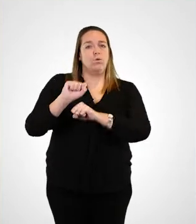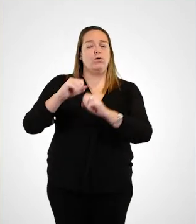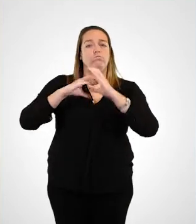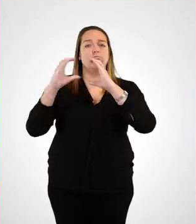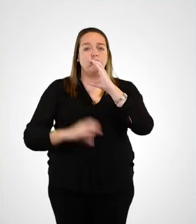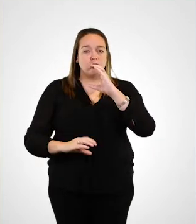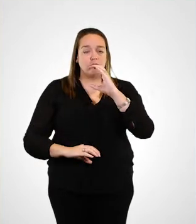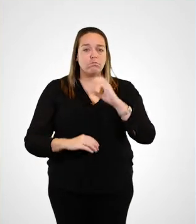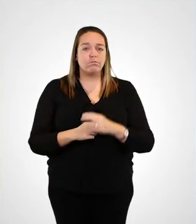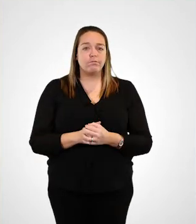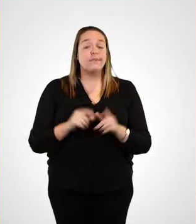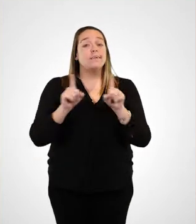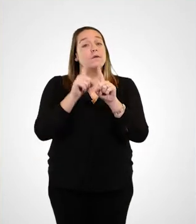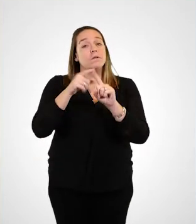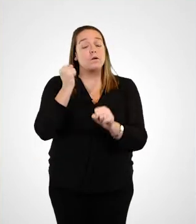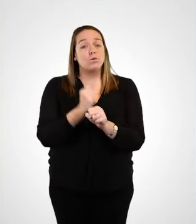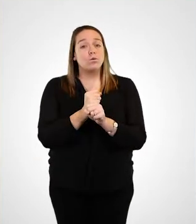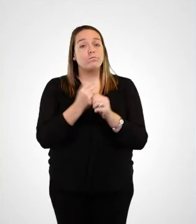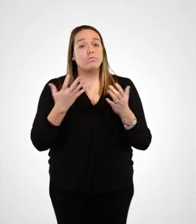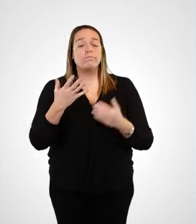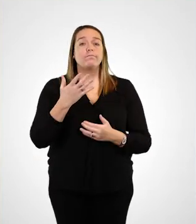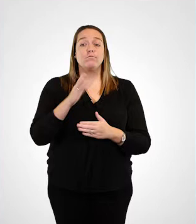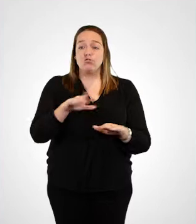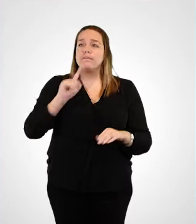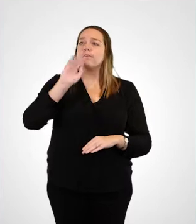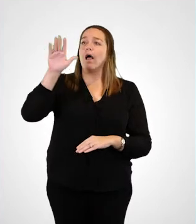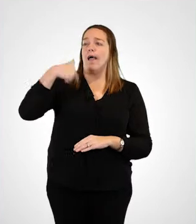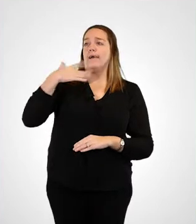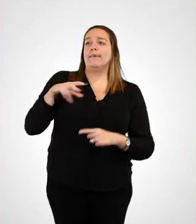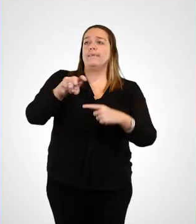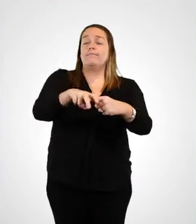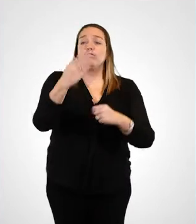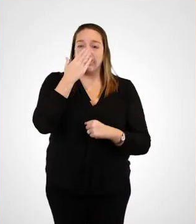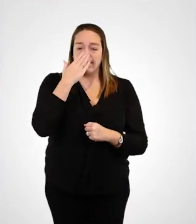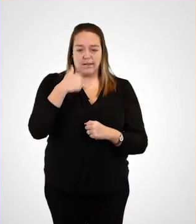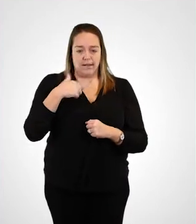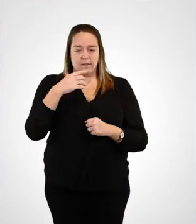to avoid communication breakdowns - for example, "I need to sit at the front of the